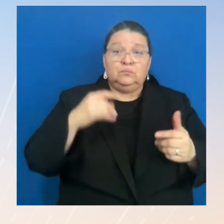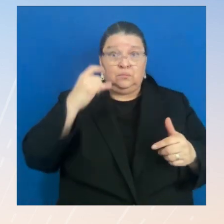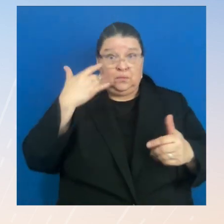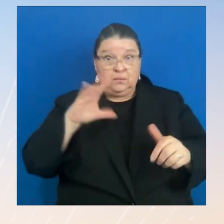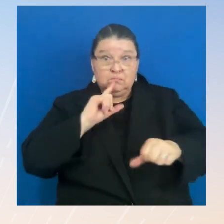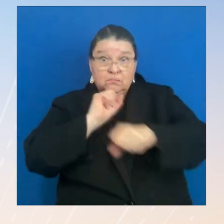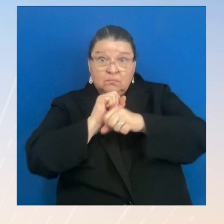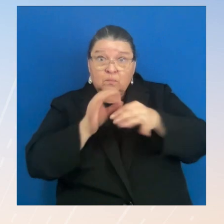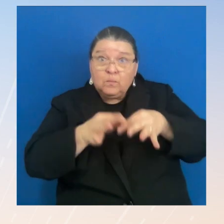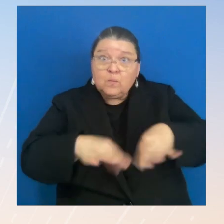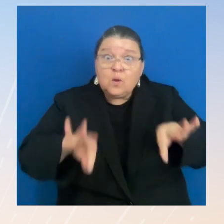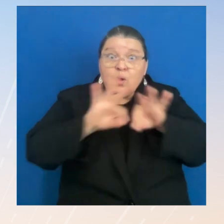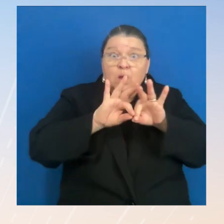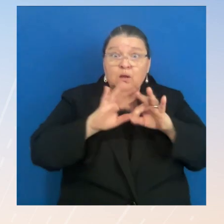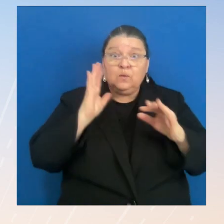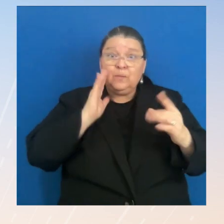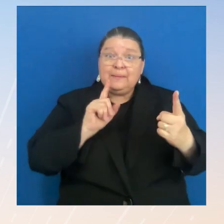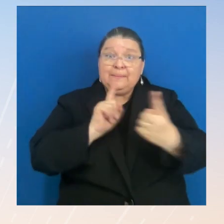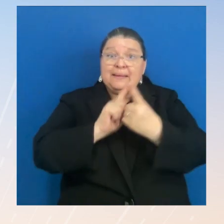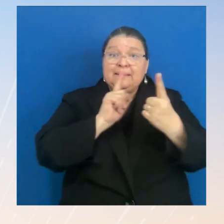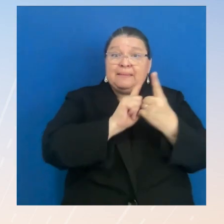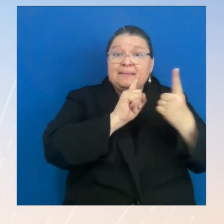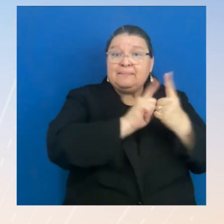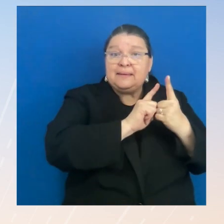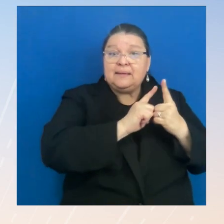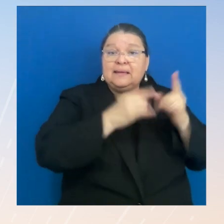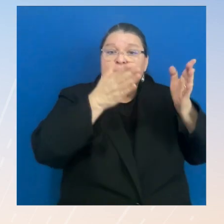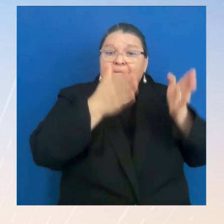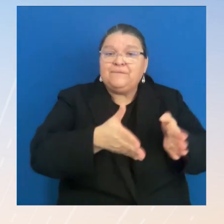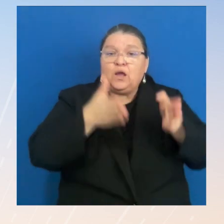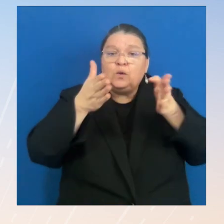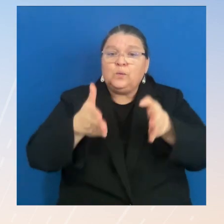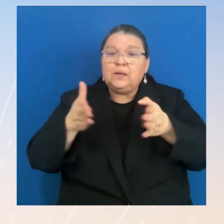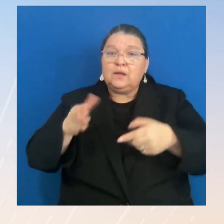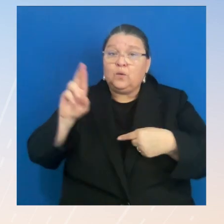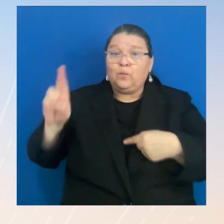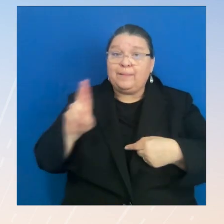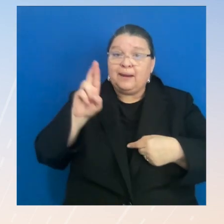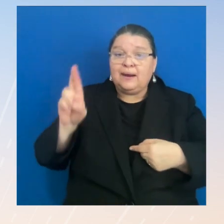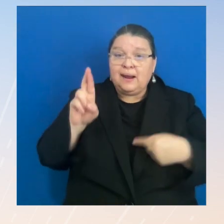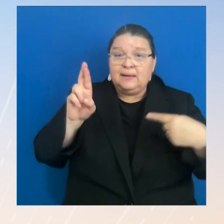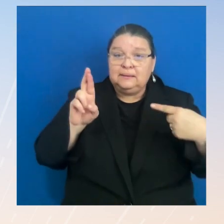Will he make his case to them personally? Ms. Psaki: I would note that there's a number of Republicans who won't even return our phone calls